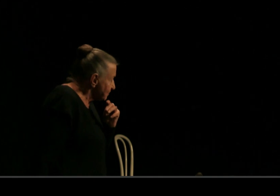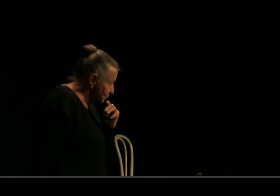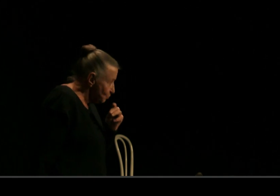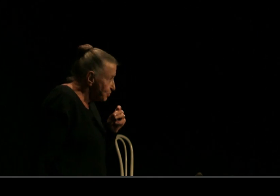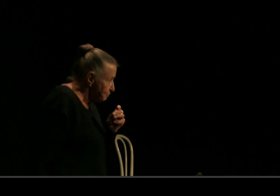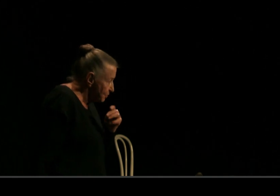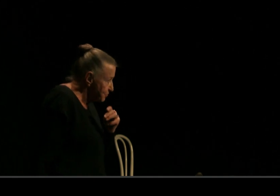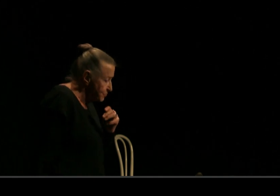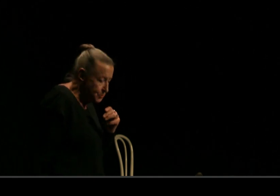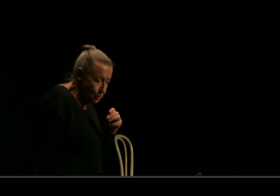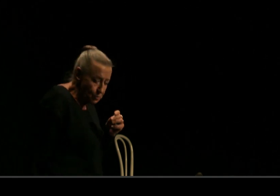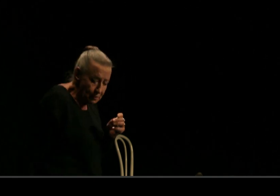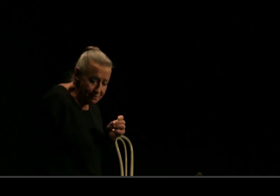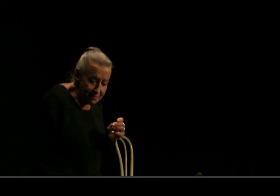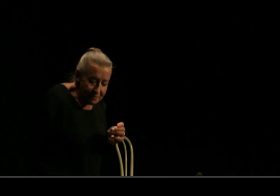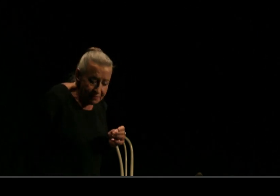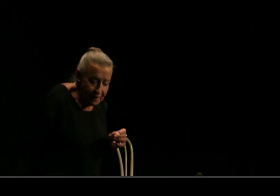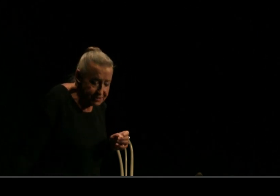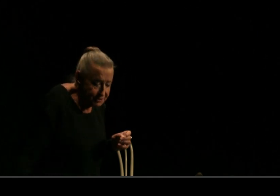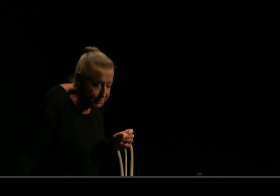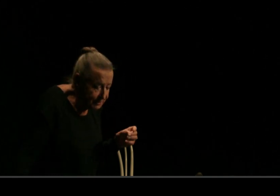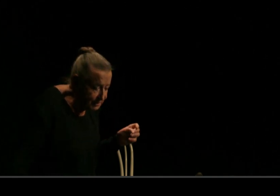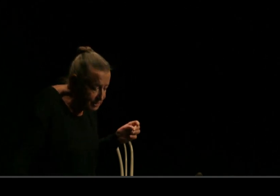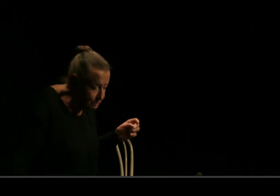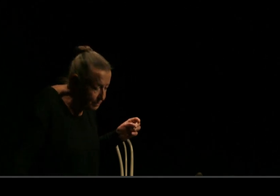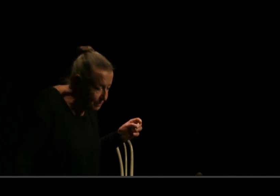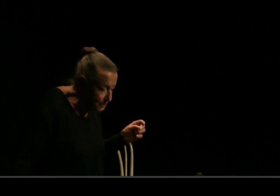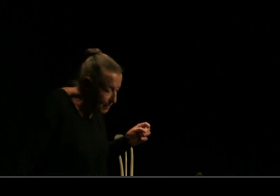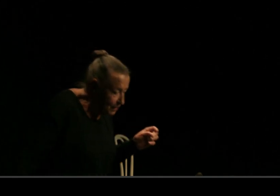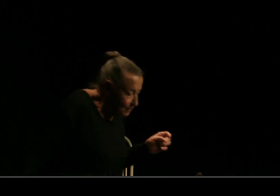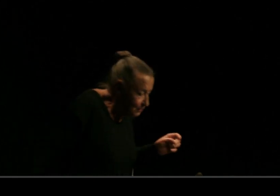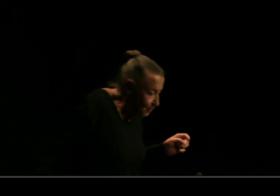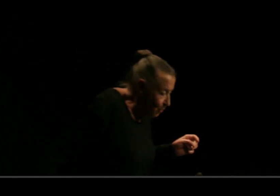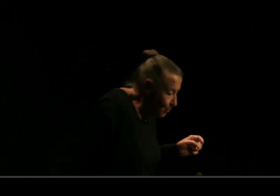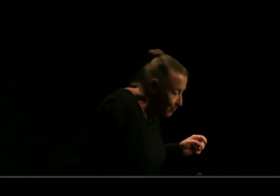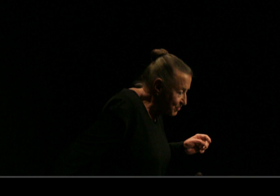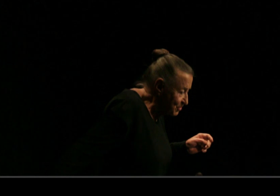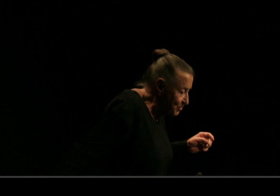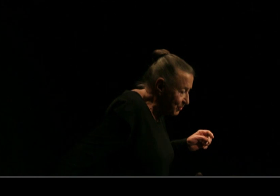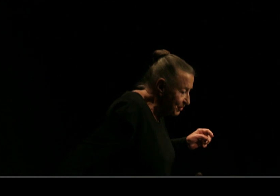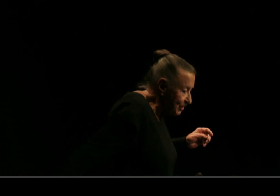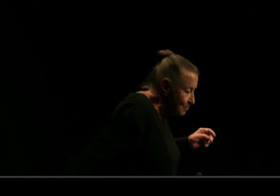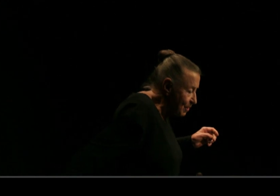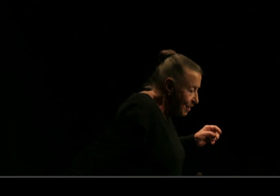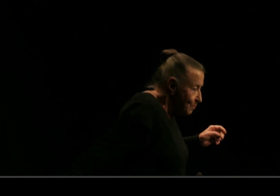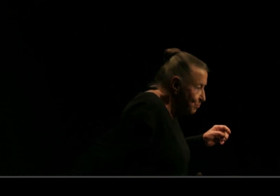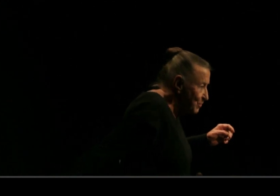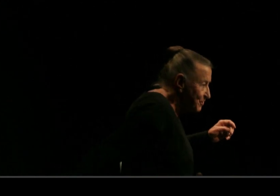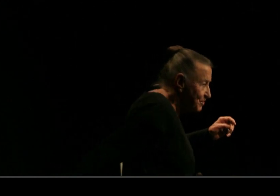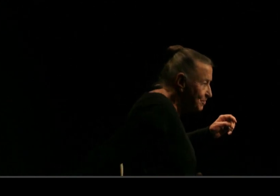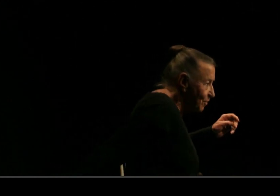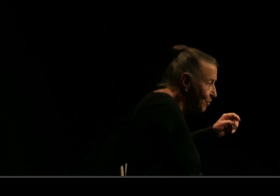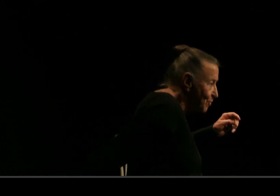pushed through toward the middle and stood there, brandishing his sword.